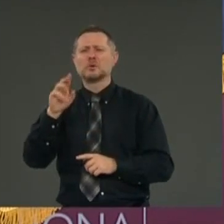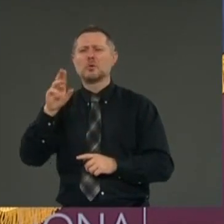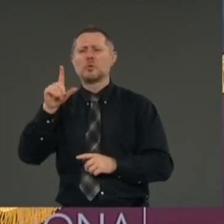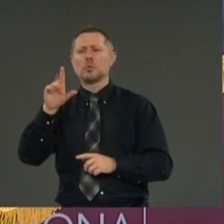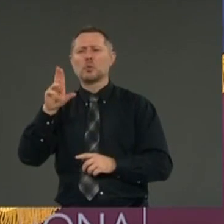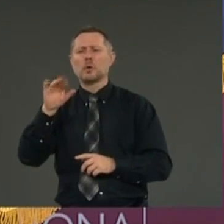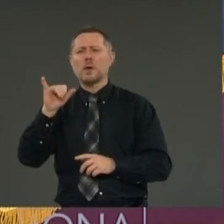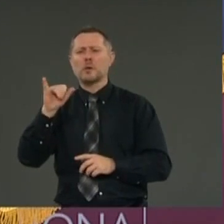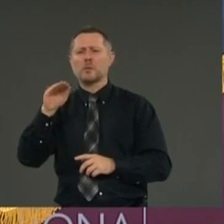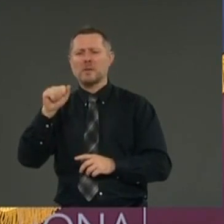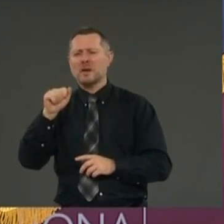RODNEY KING IN LOS ANGELES,